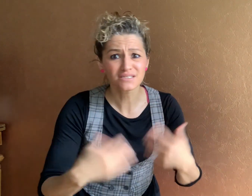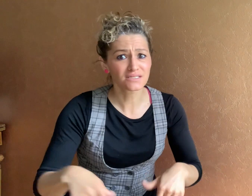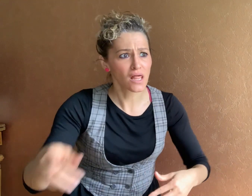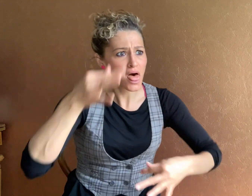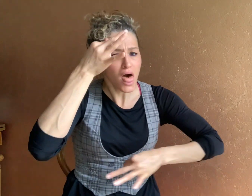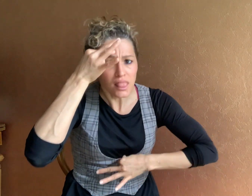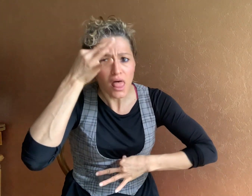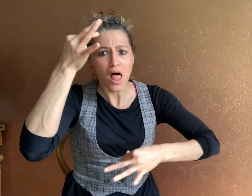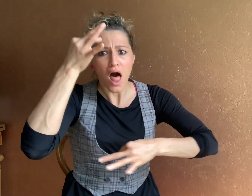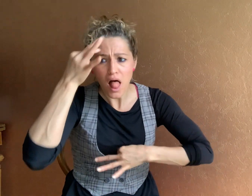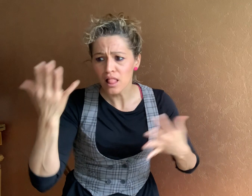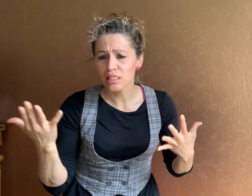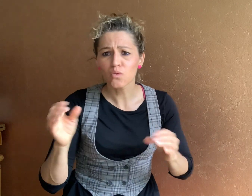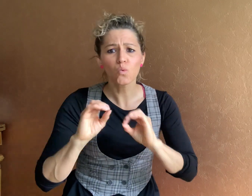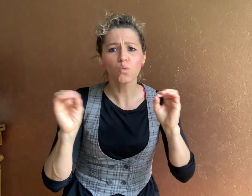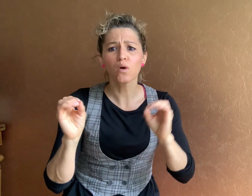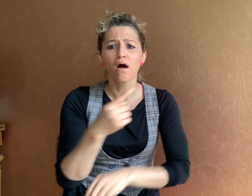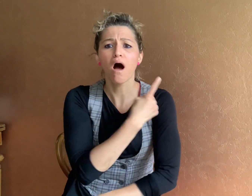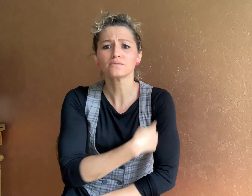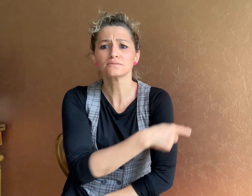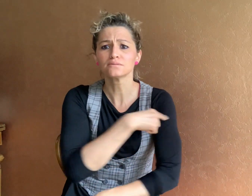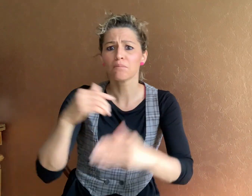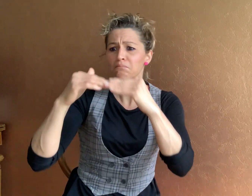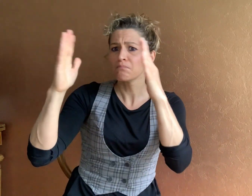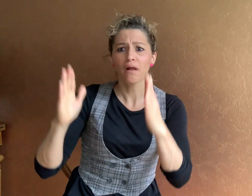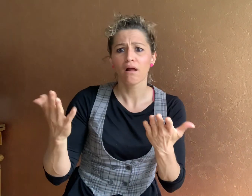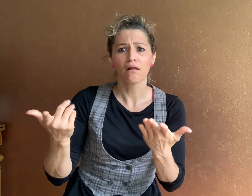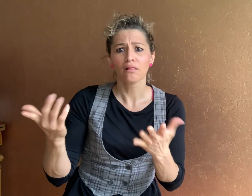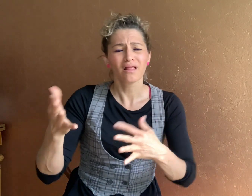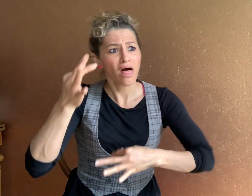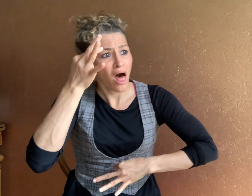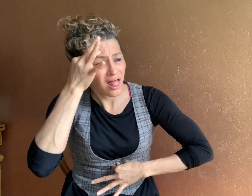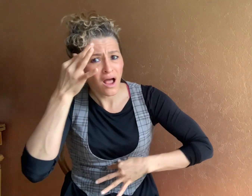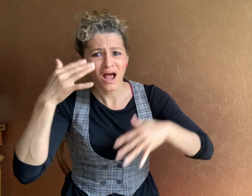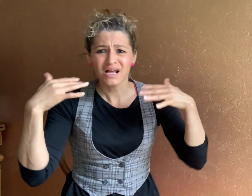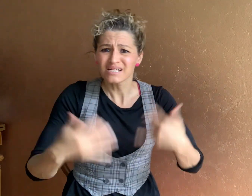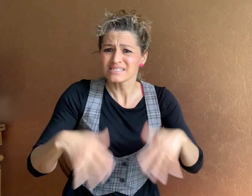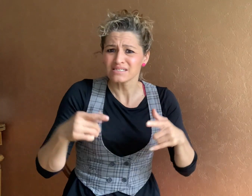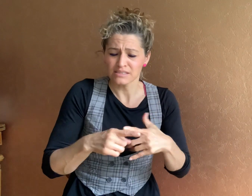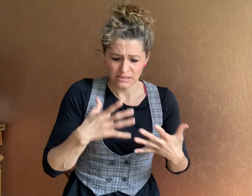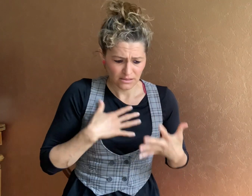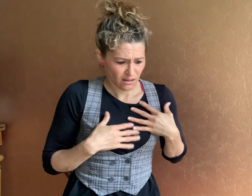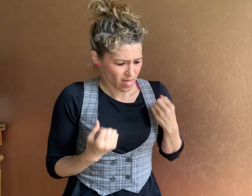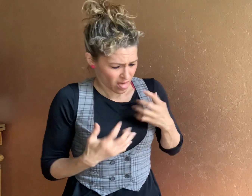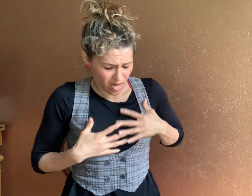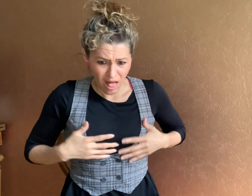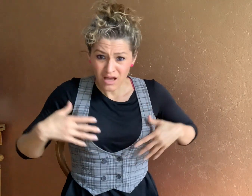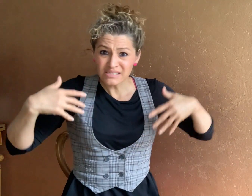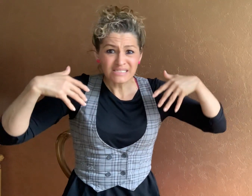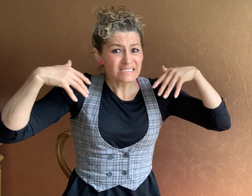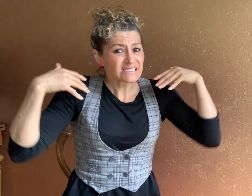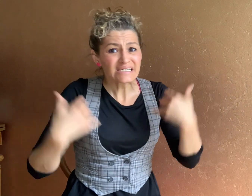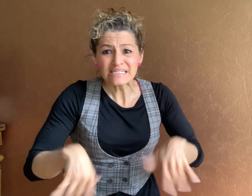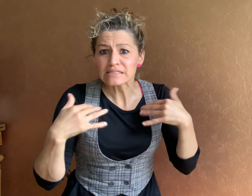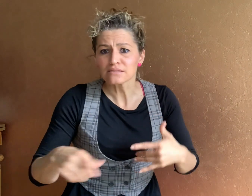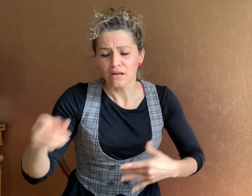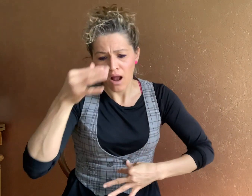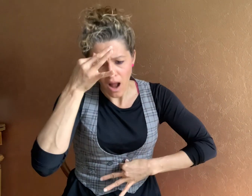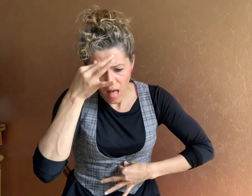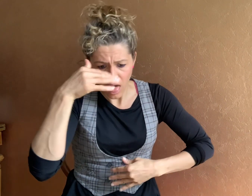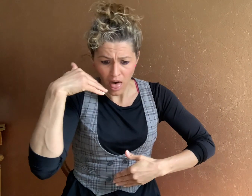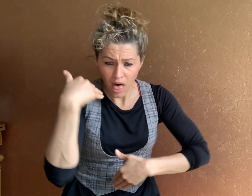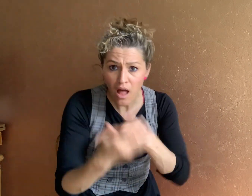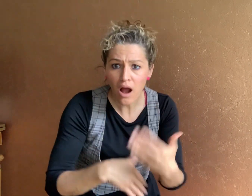group of people claiming to be wrestling with serious symptoms